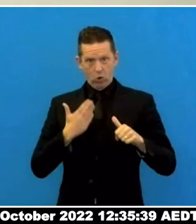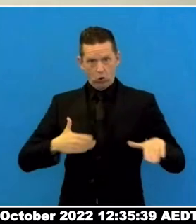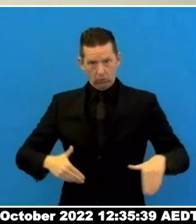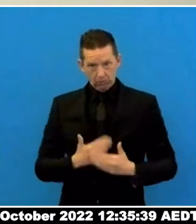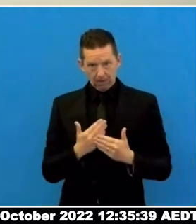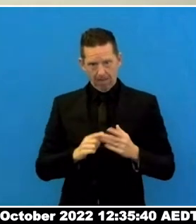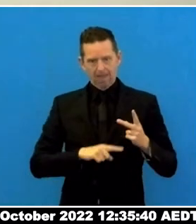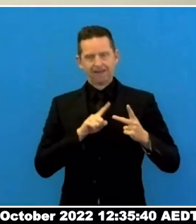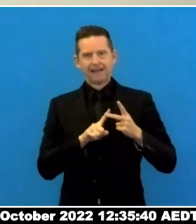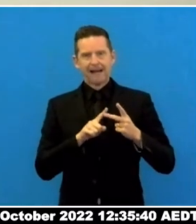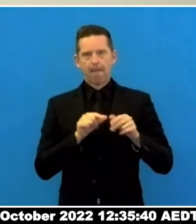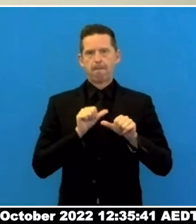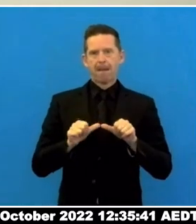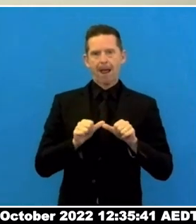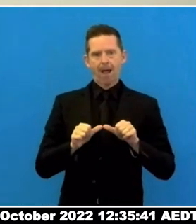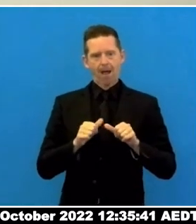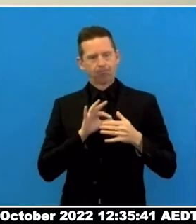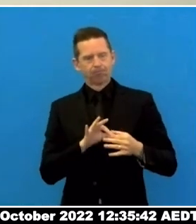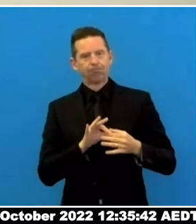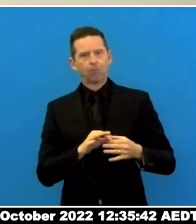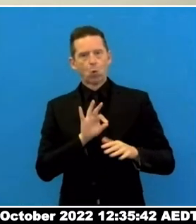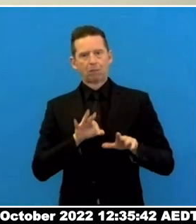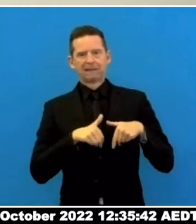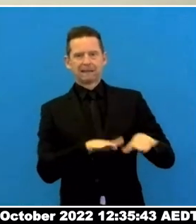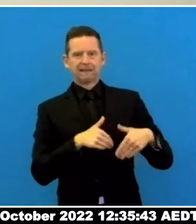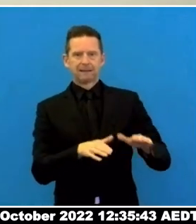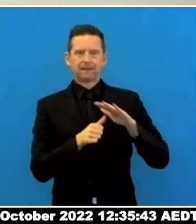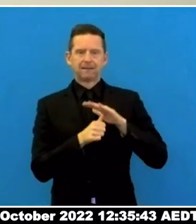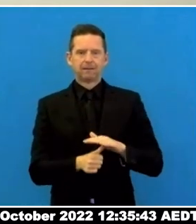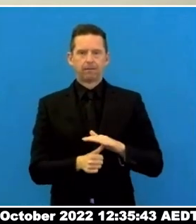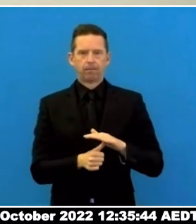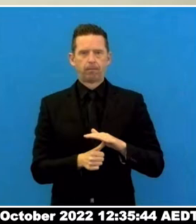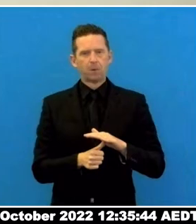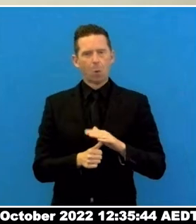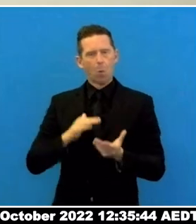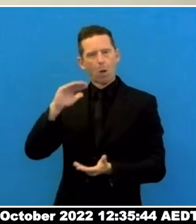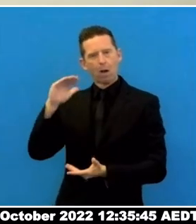potentially, you know, you know, decreasing the risk of them